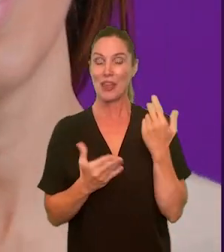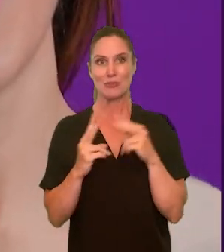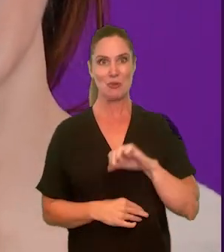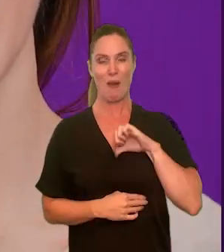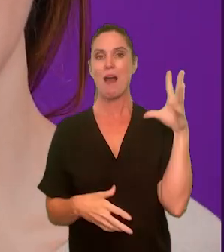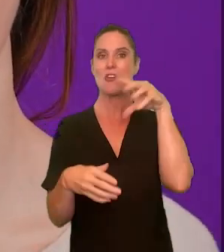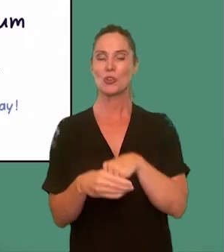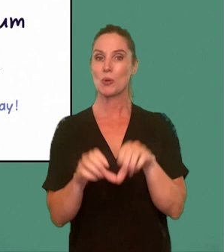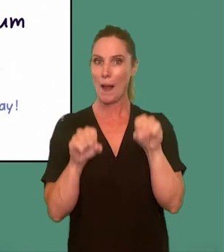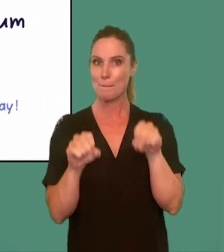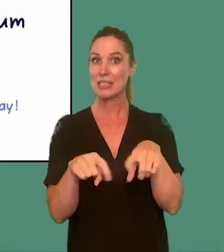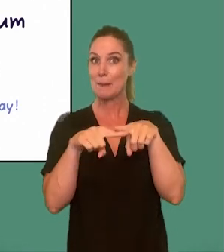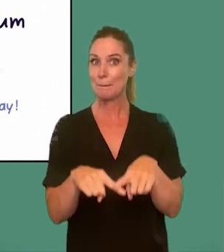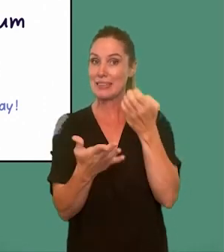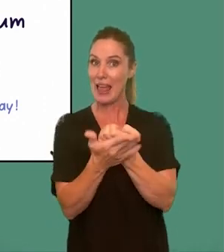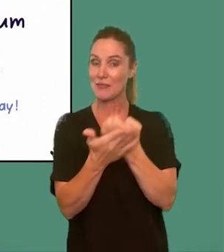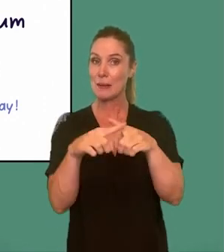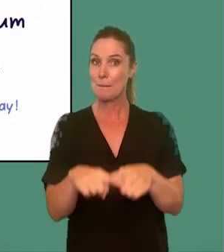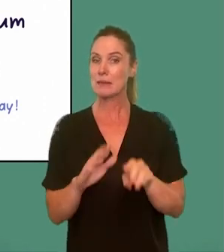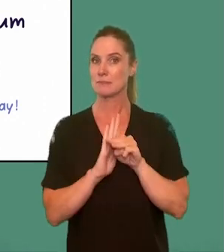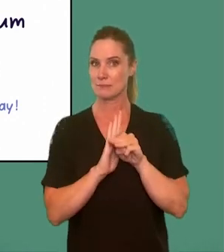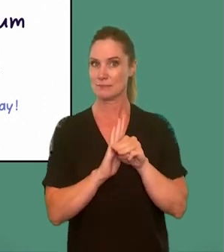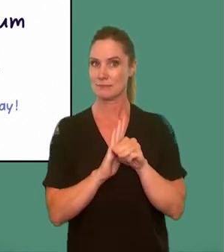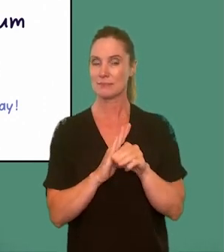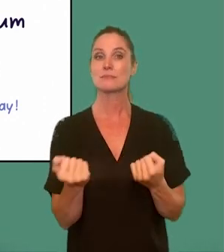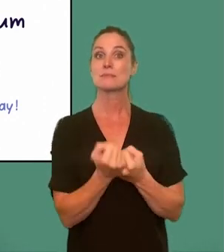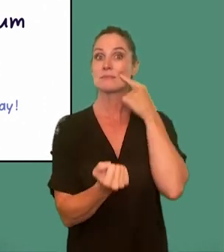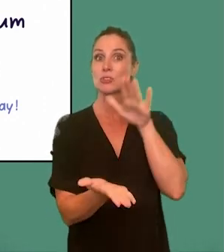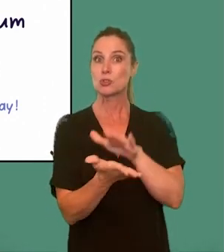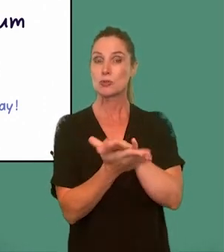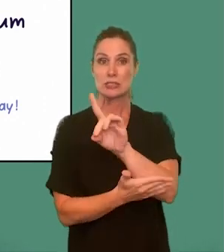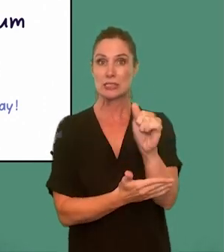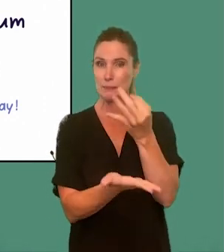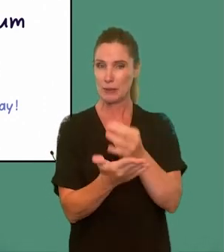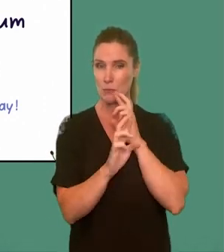our ability-based, evidence-based model, support for school disability funding reports,